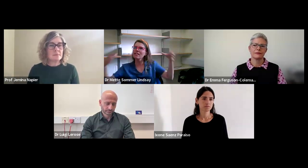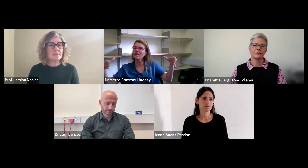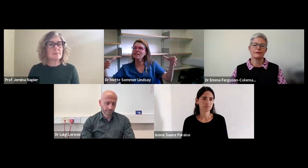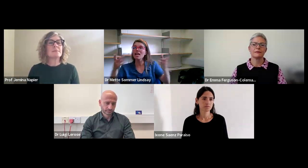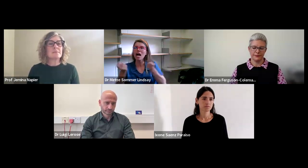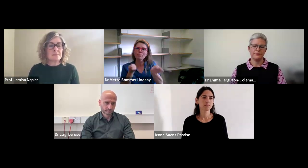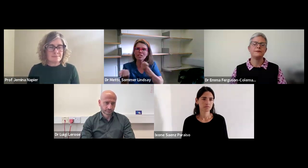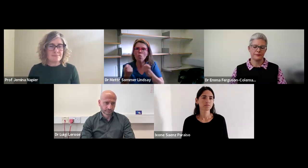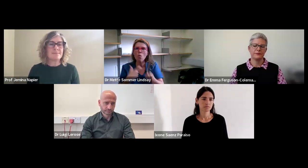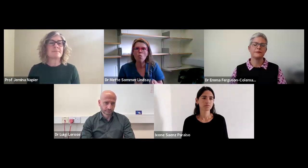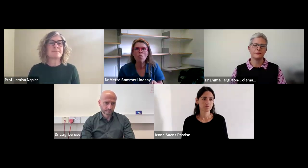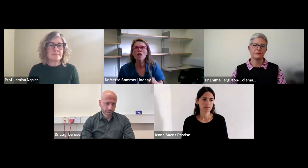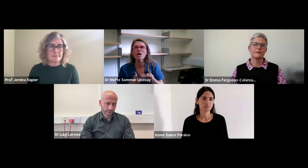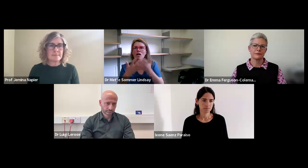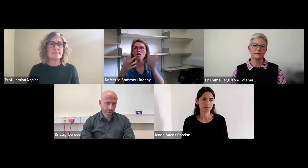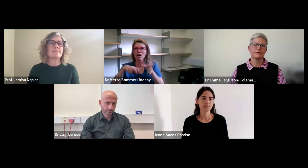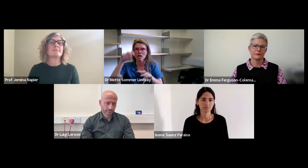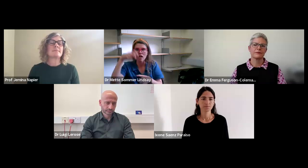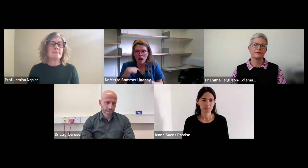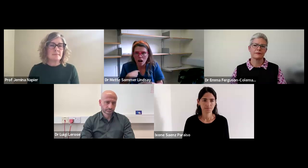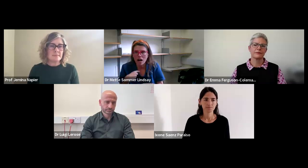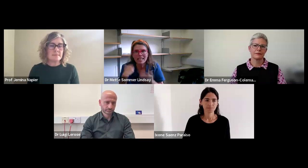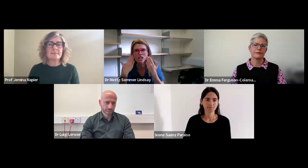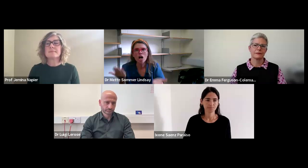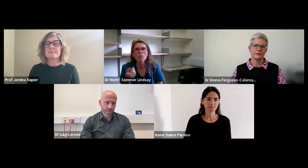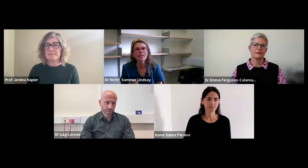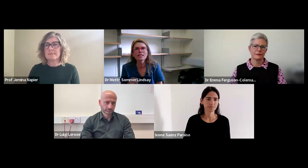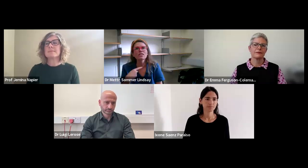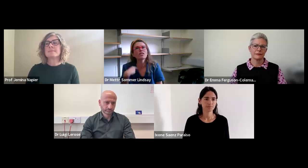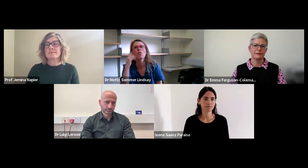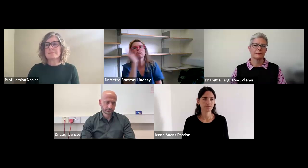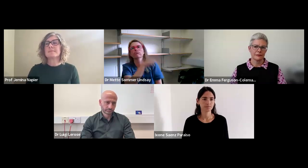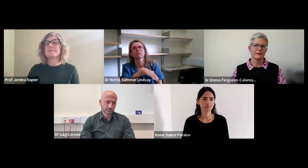team you need to broaden your horizons, take on administrative roles within the university, within